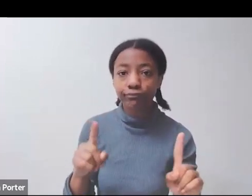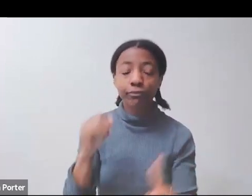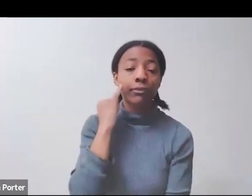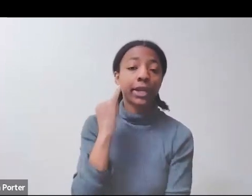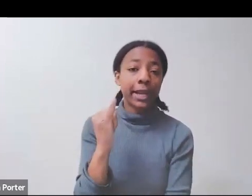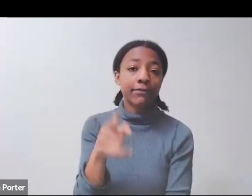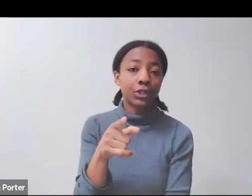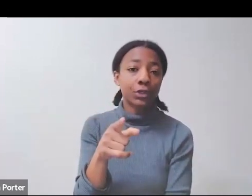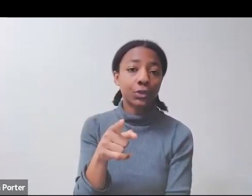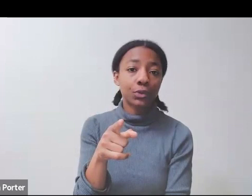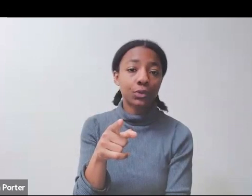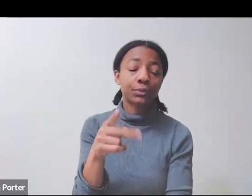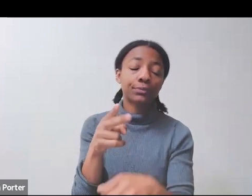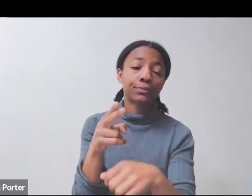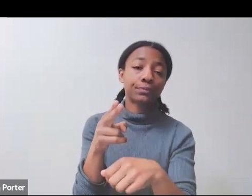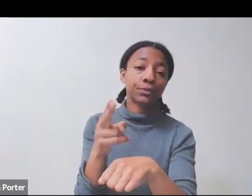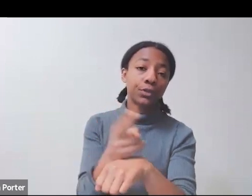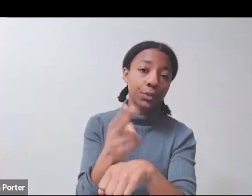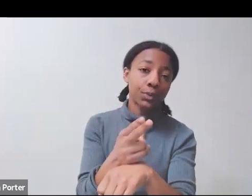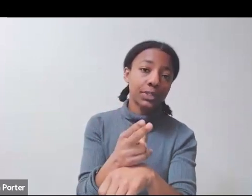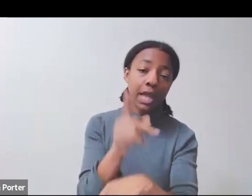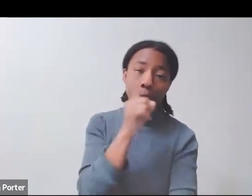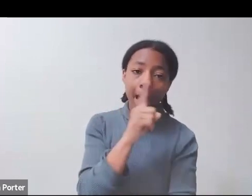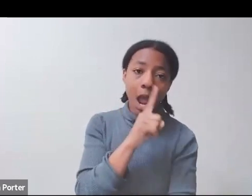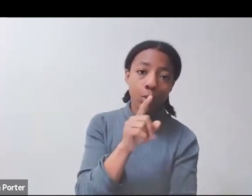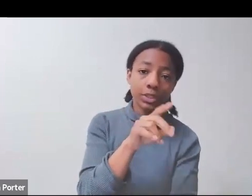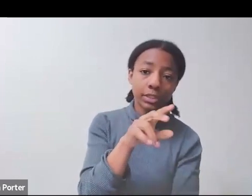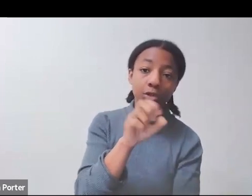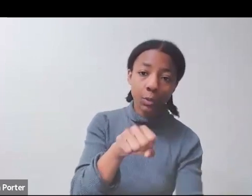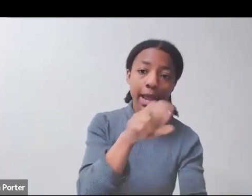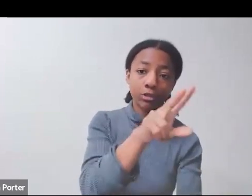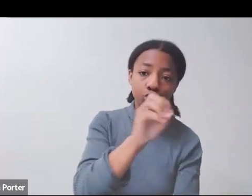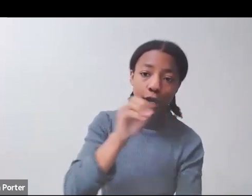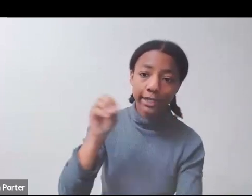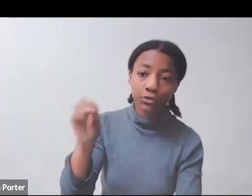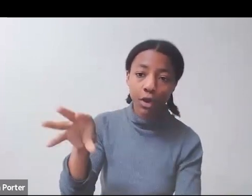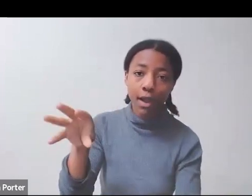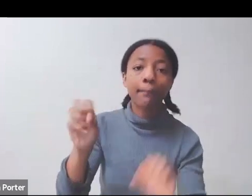you weren't going to be programming in these languages. Then, most of them have purely visual output.